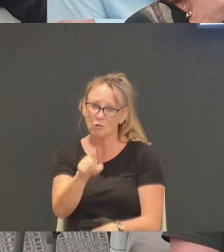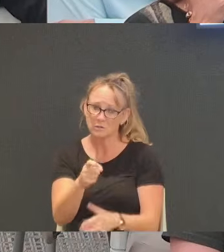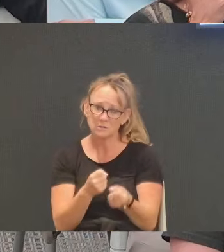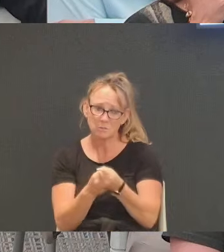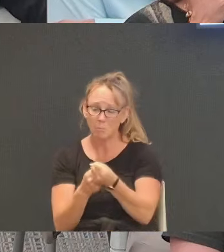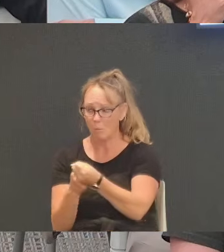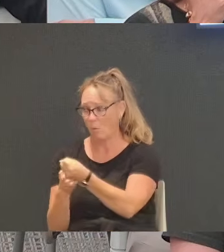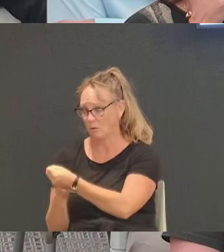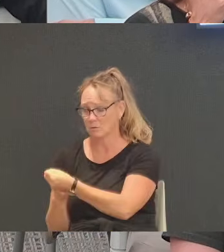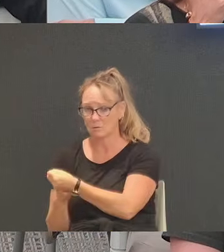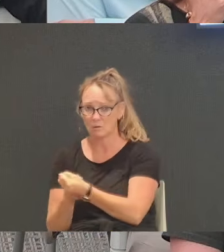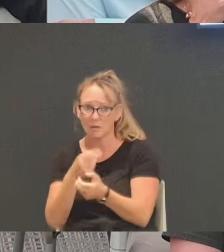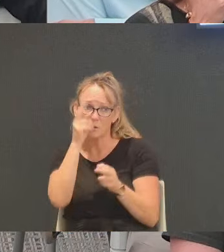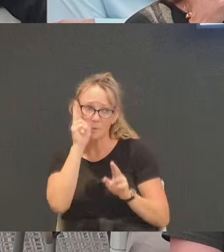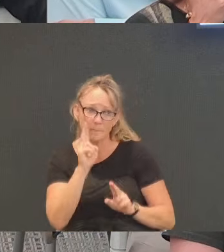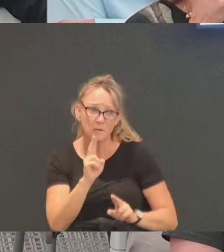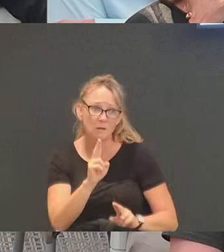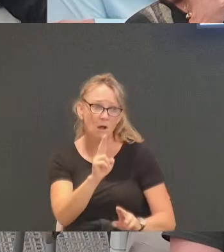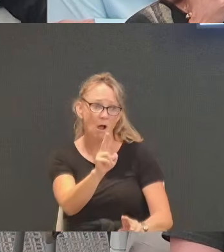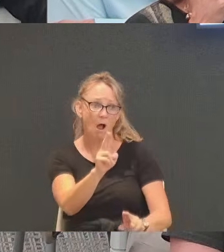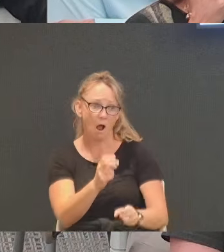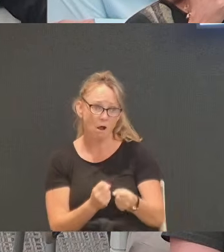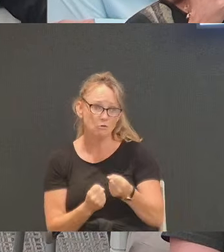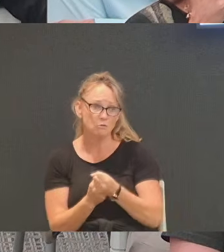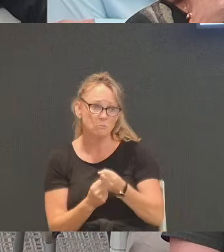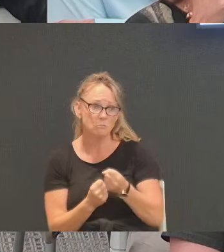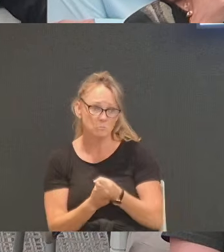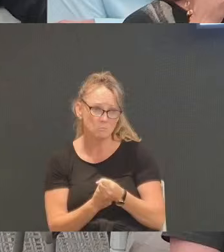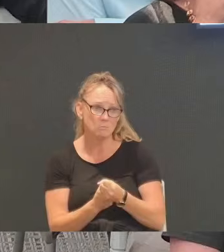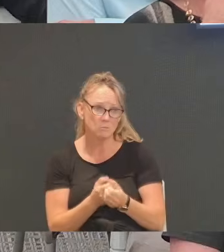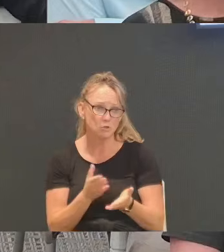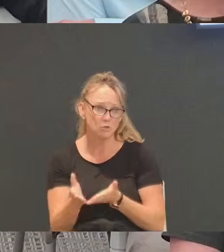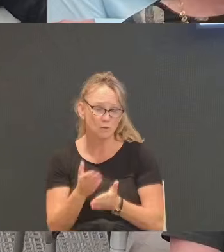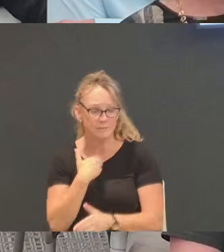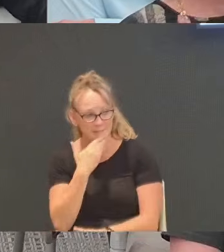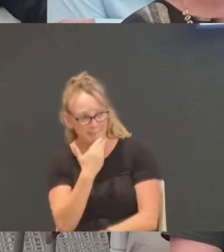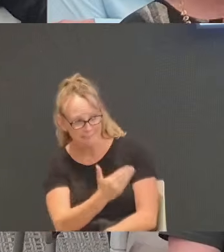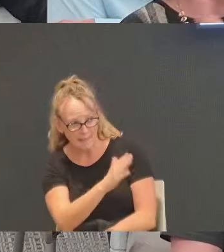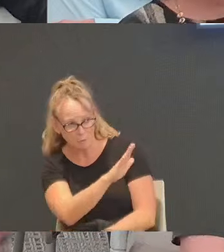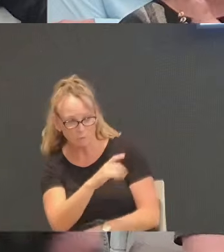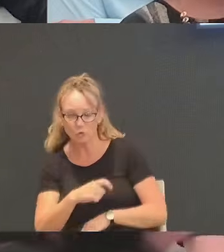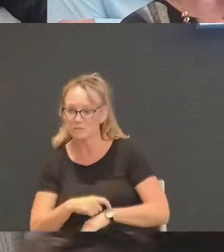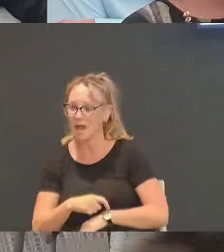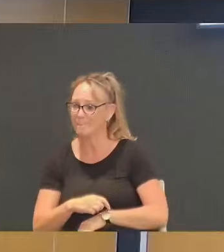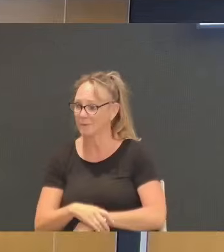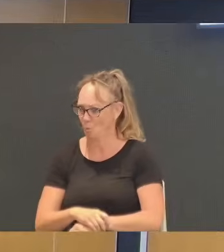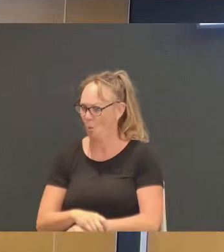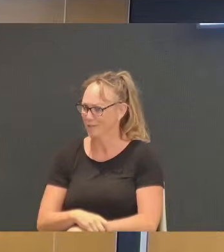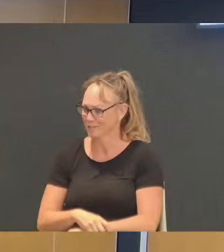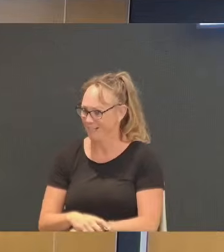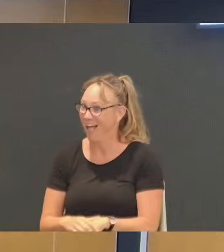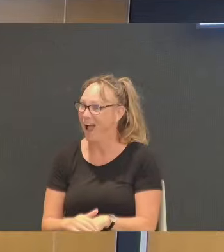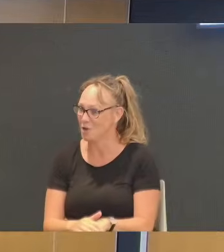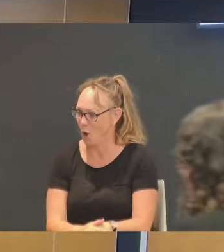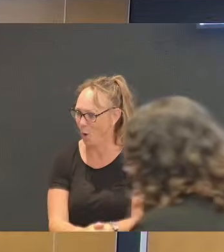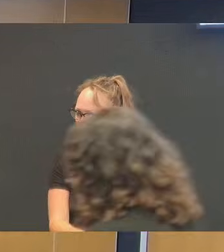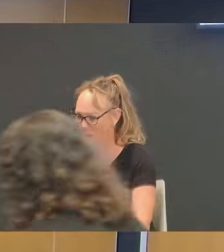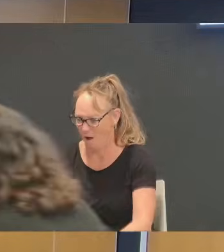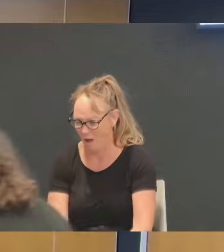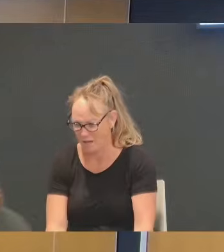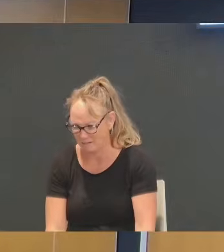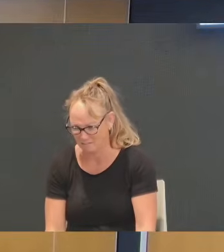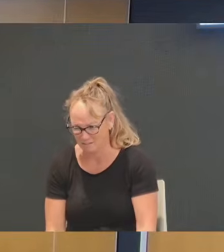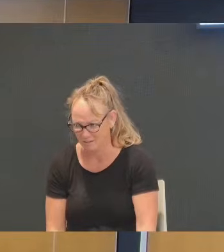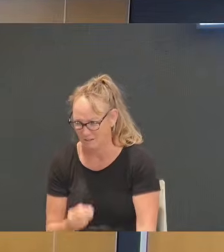honor to continue to providing this support and service. Thank you for your time. Thank you,